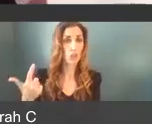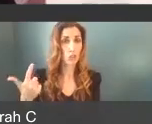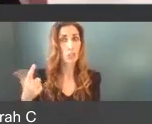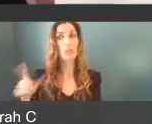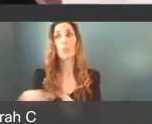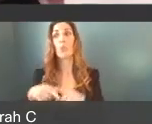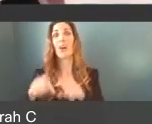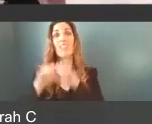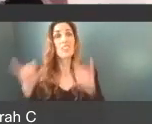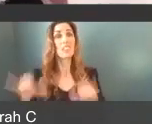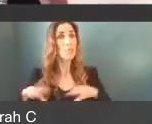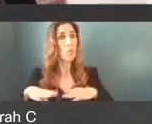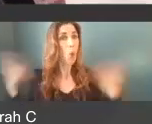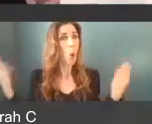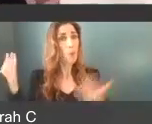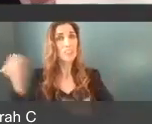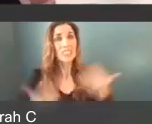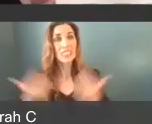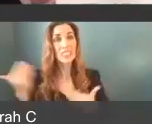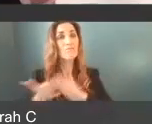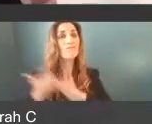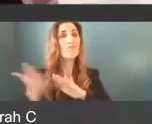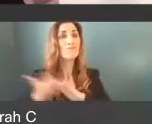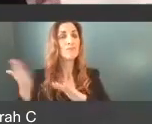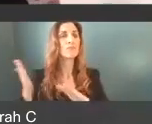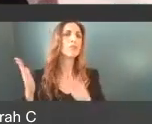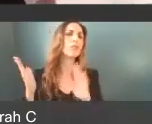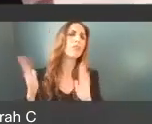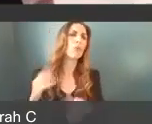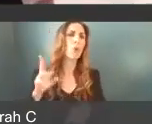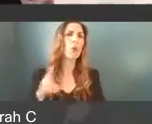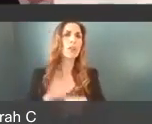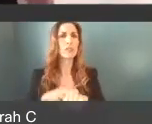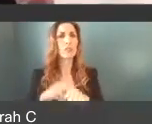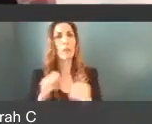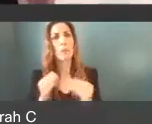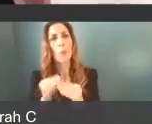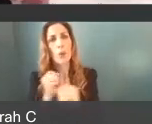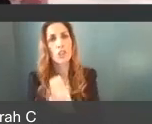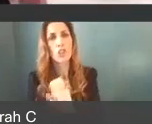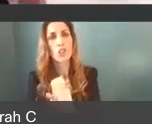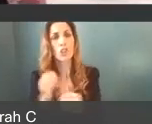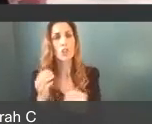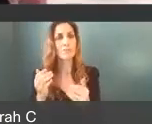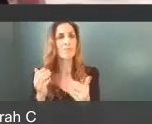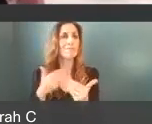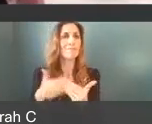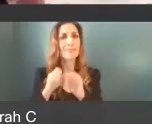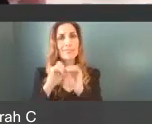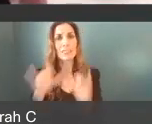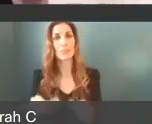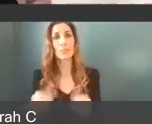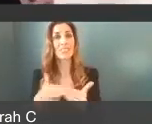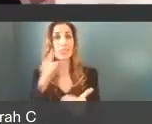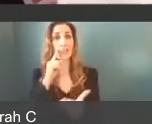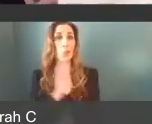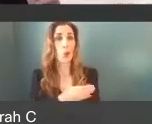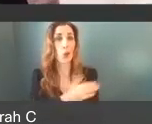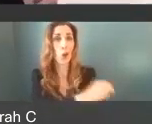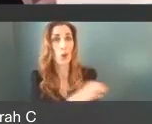hope that this will be a much more secure system, much easier for our clients to use, and on the back